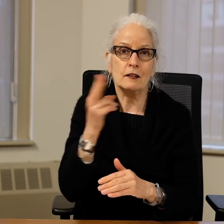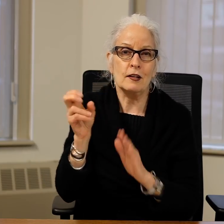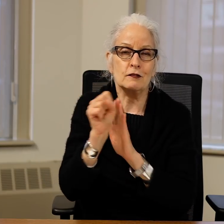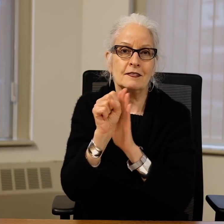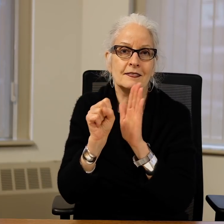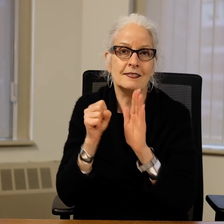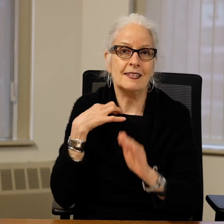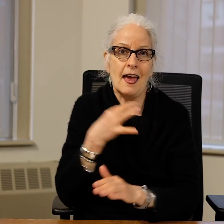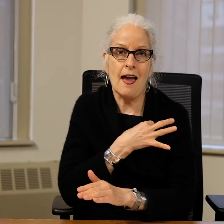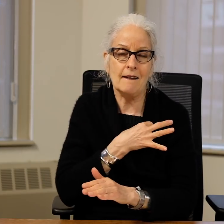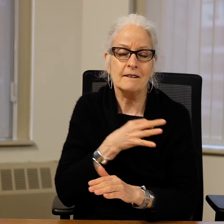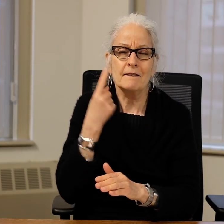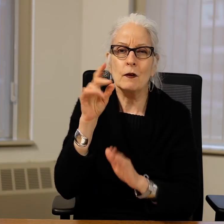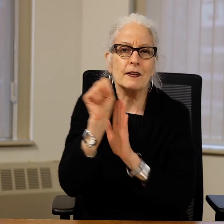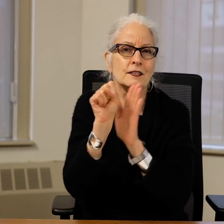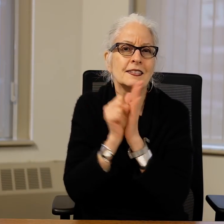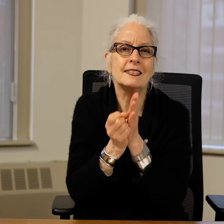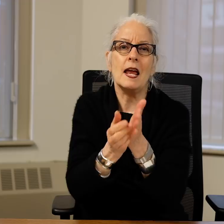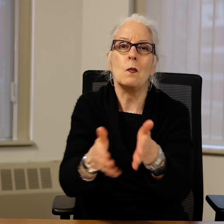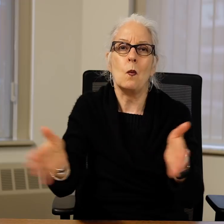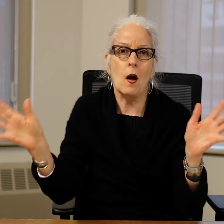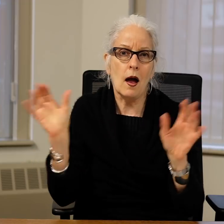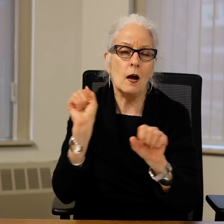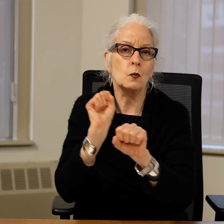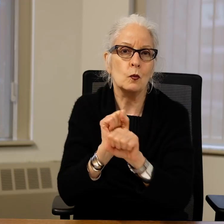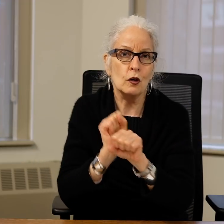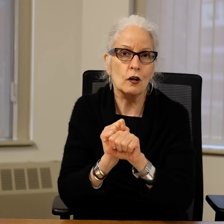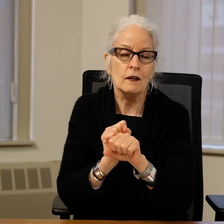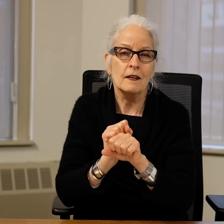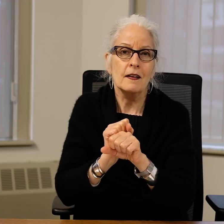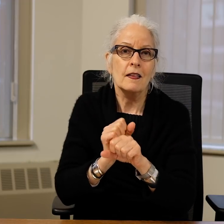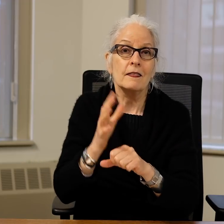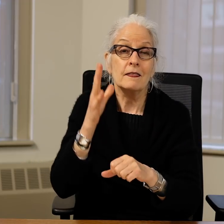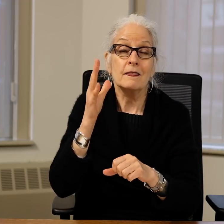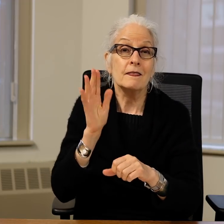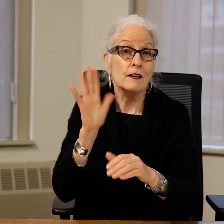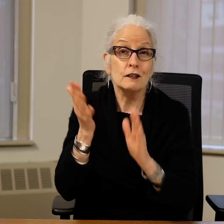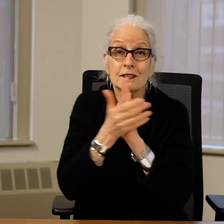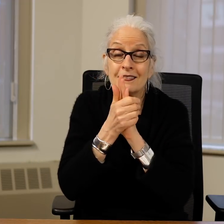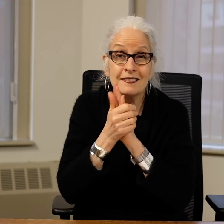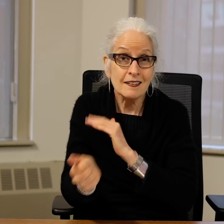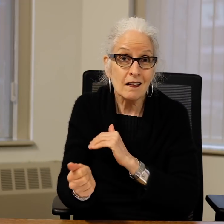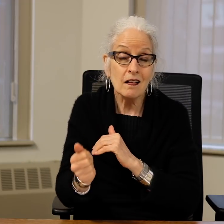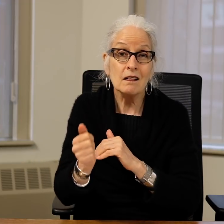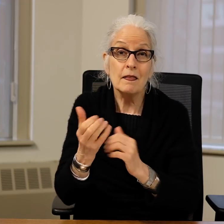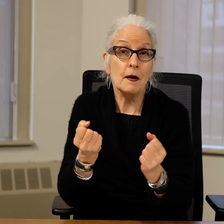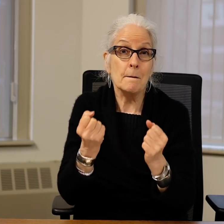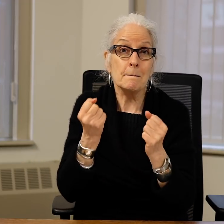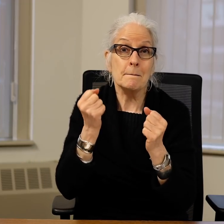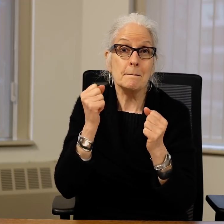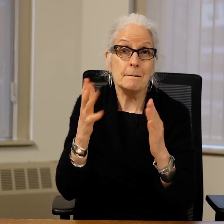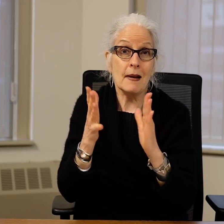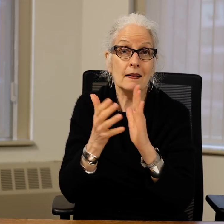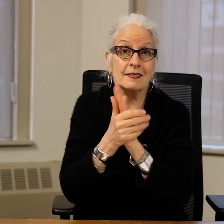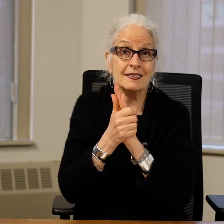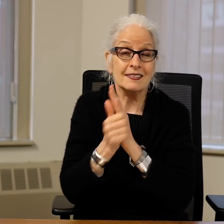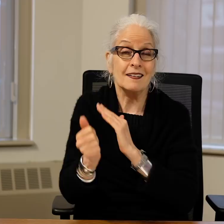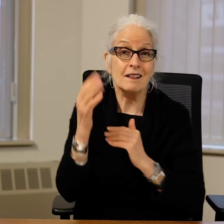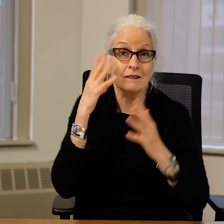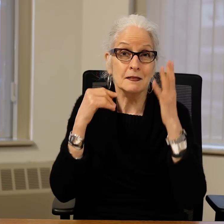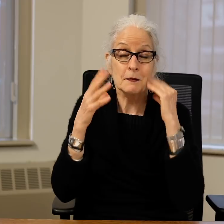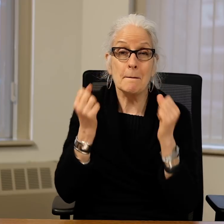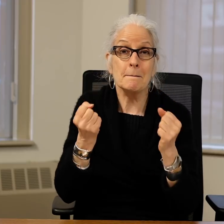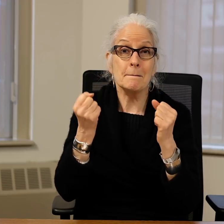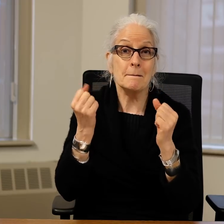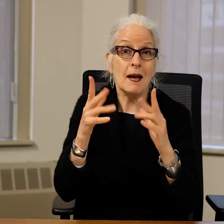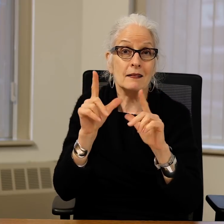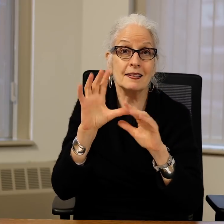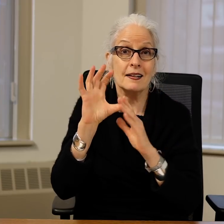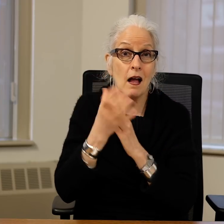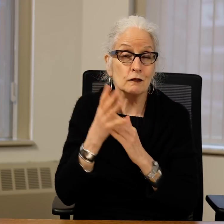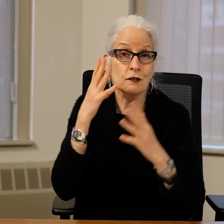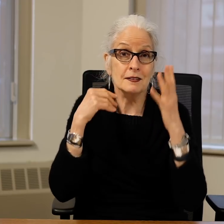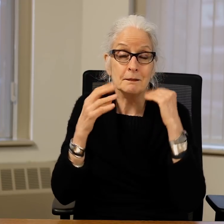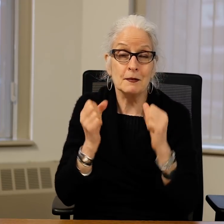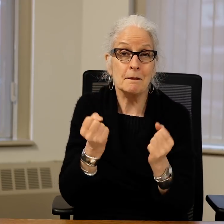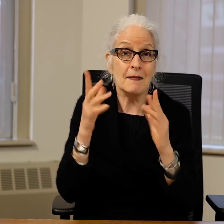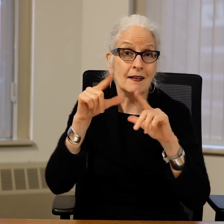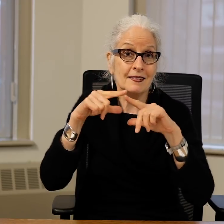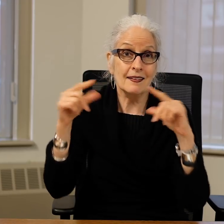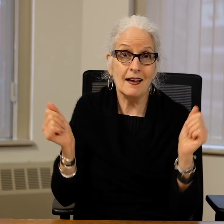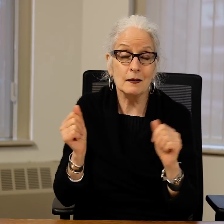to thank MCDHH's staff for their statewide work, their multiple skills, experience, linguistic